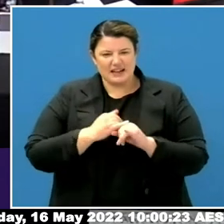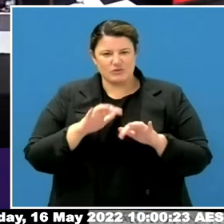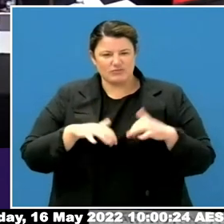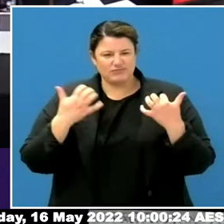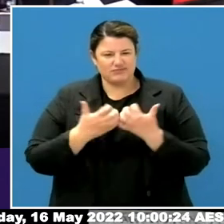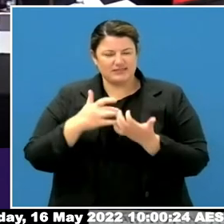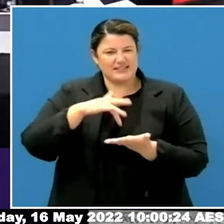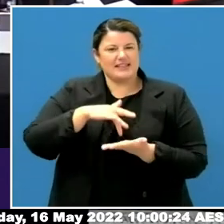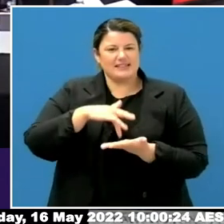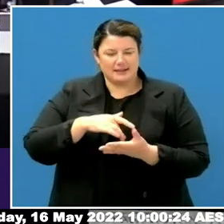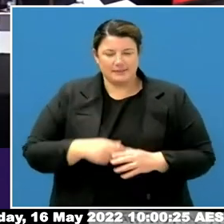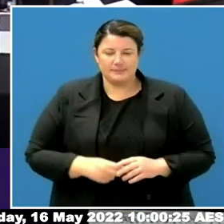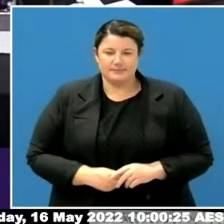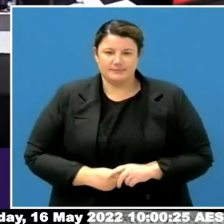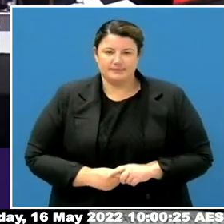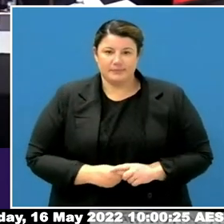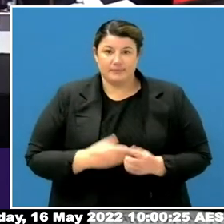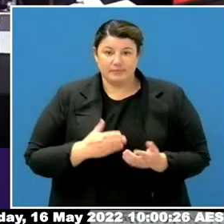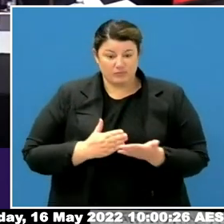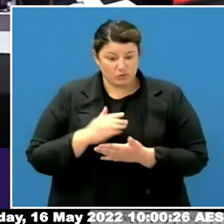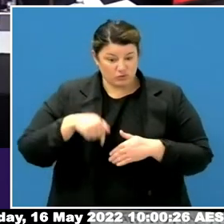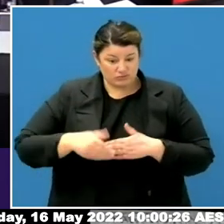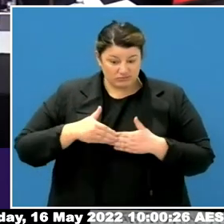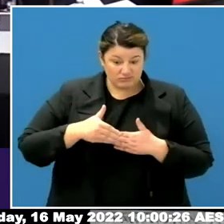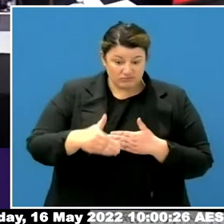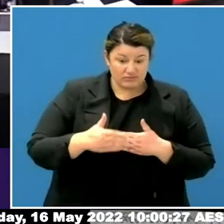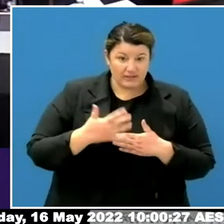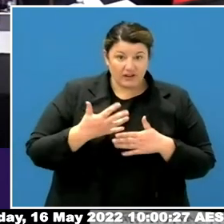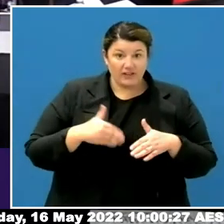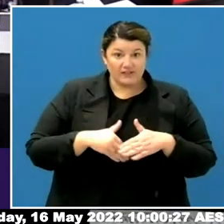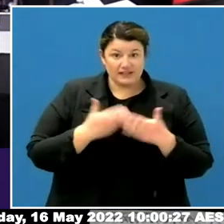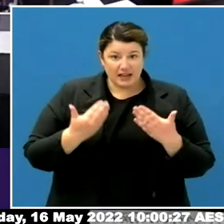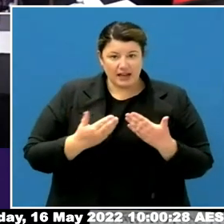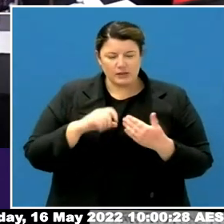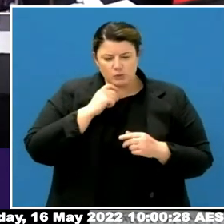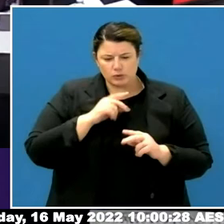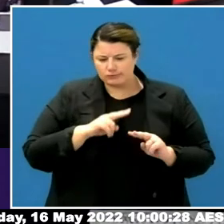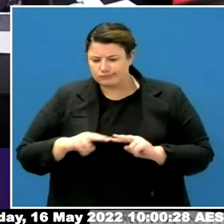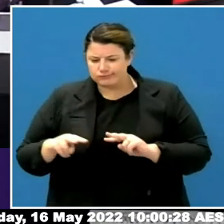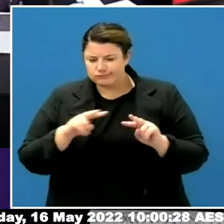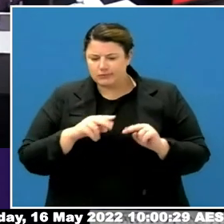and during this hearing we will be examining the experiences of people with disability and